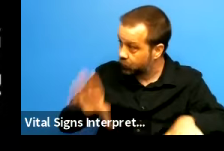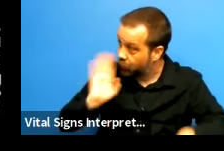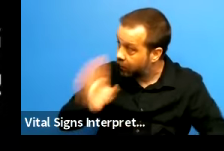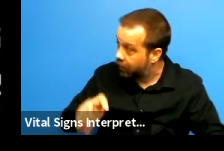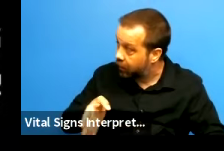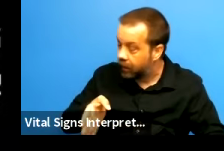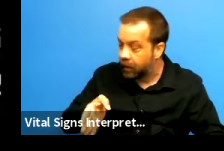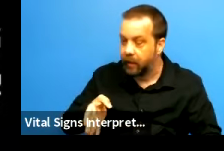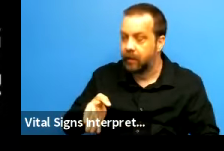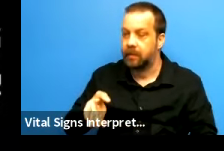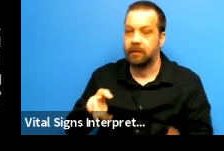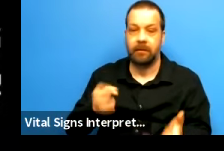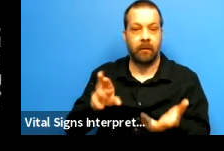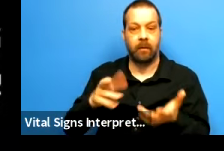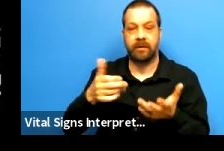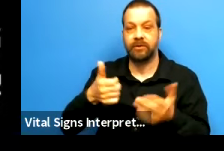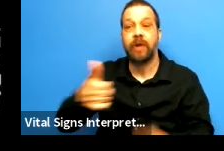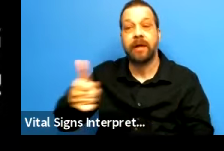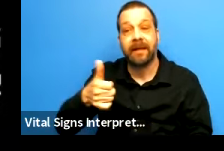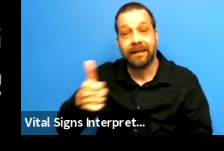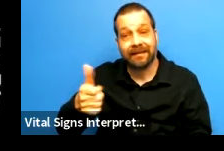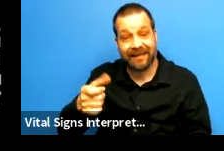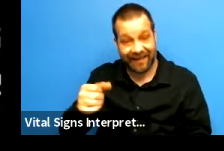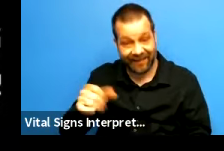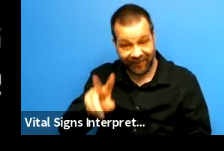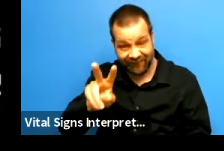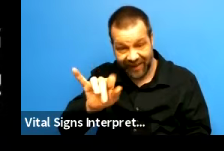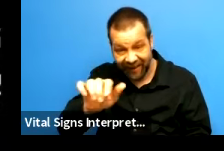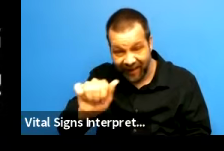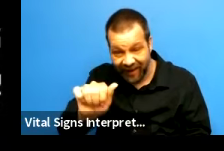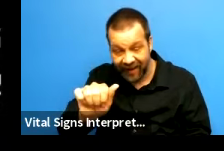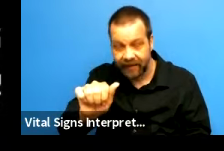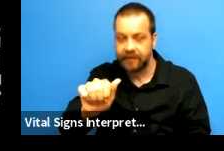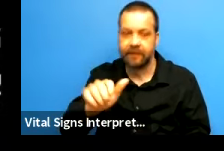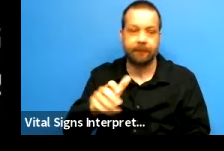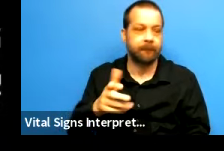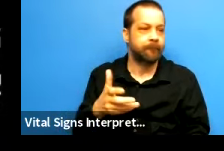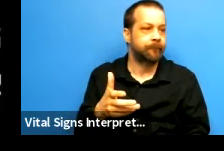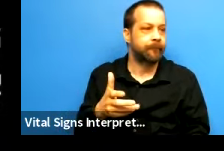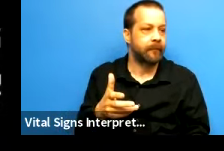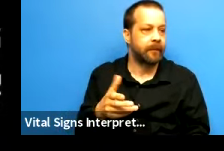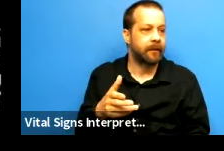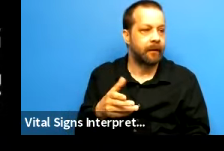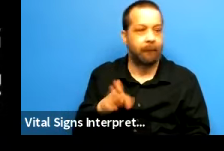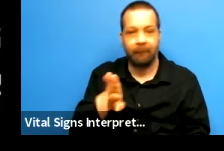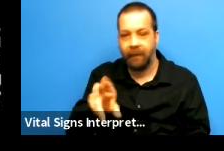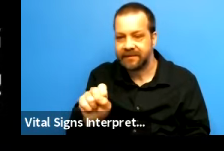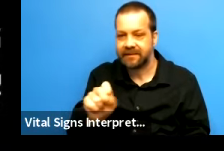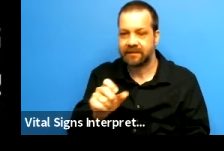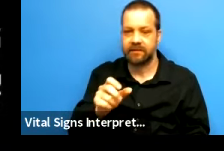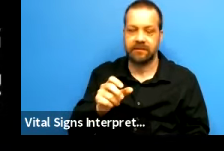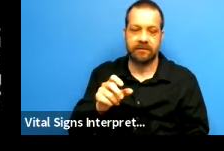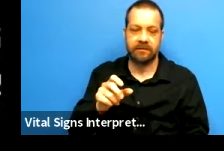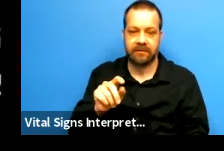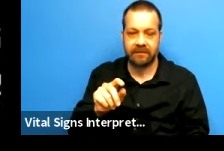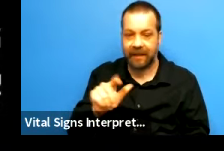anyone that uses any public transportation,